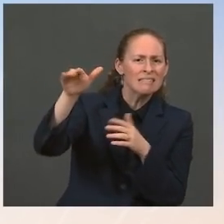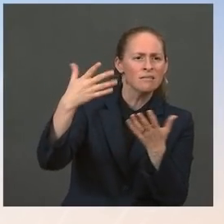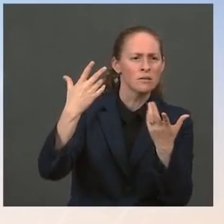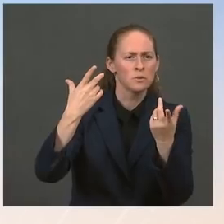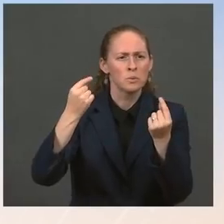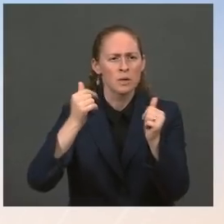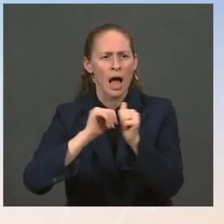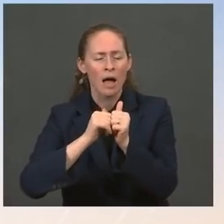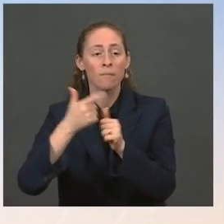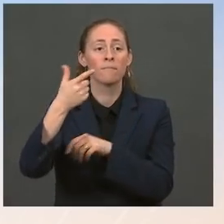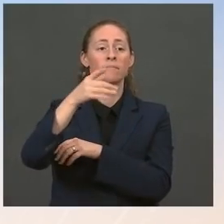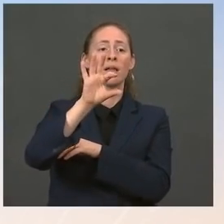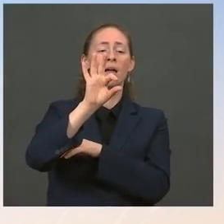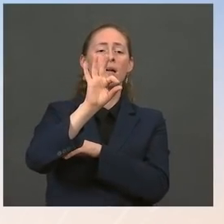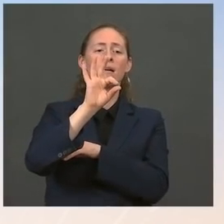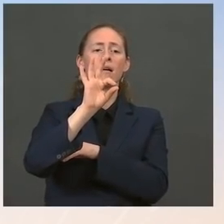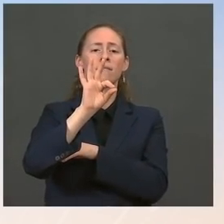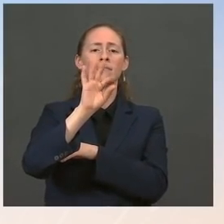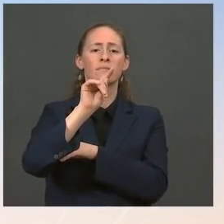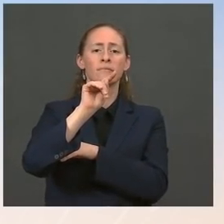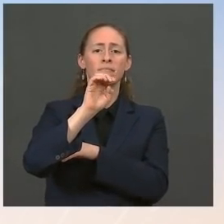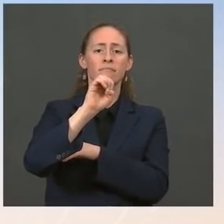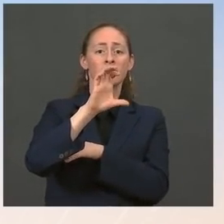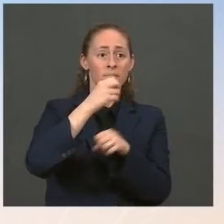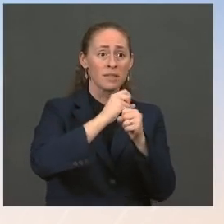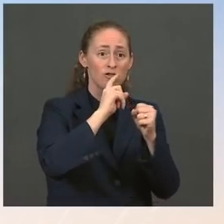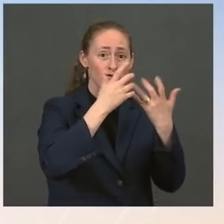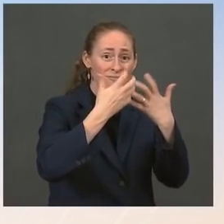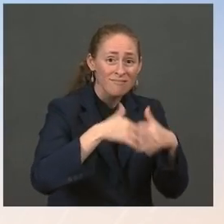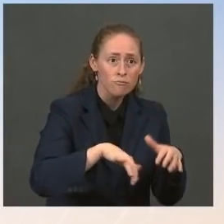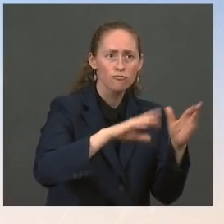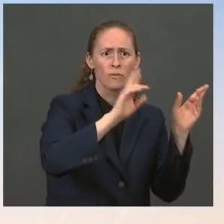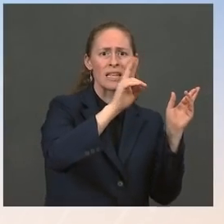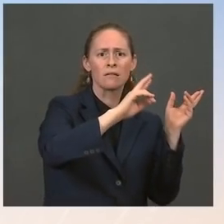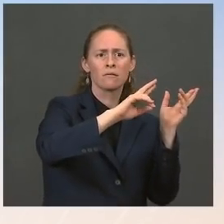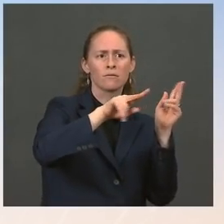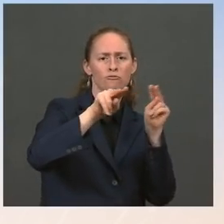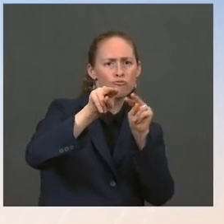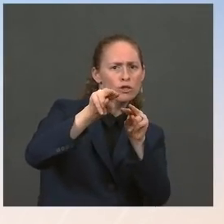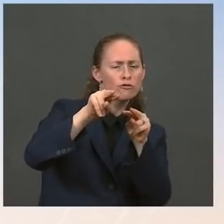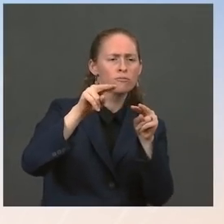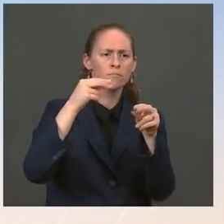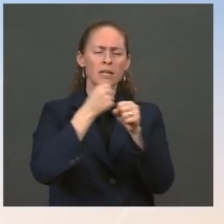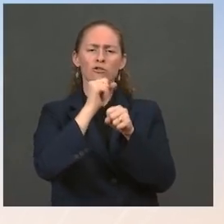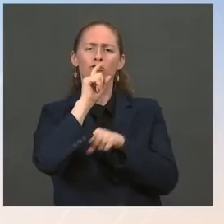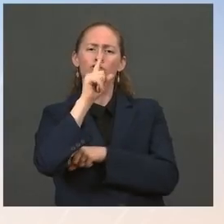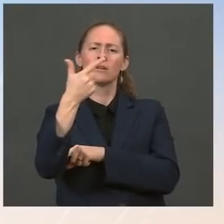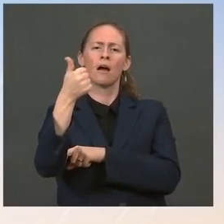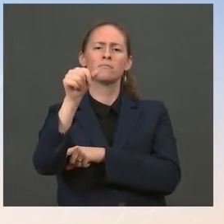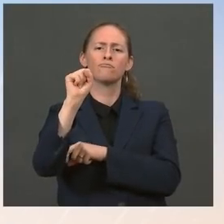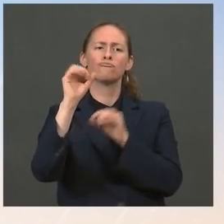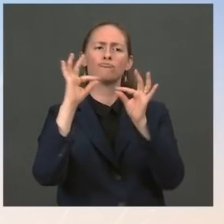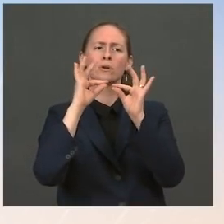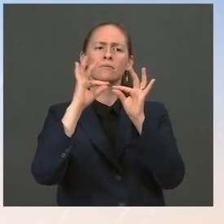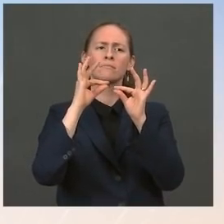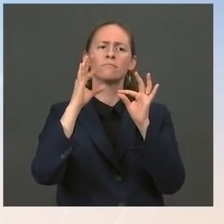to ensure they're using every available tool to monitor the U.S. gasoline market and address any illegal conduct. But I'm not going to make any other predictions